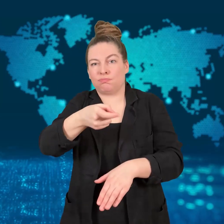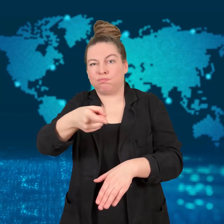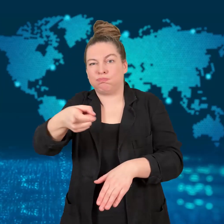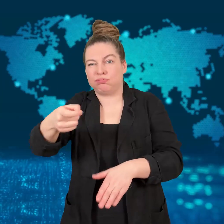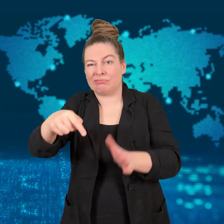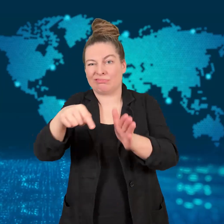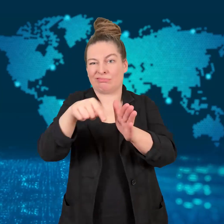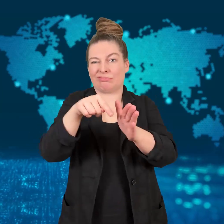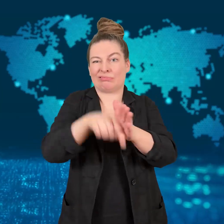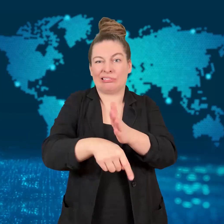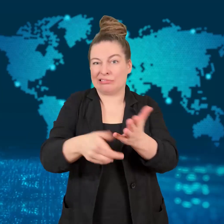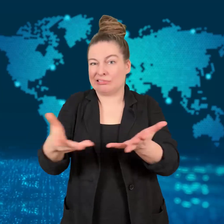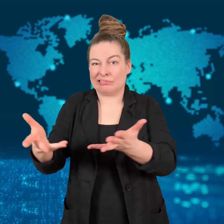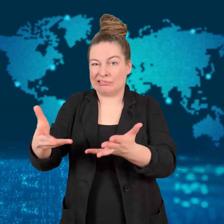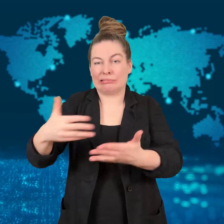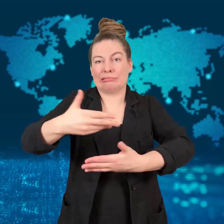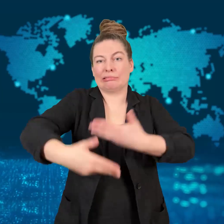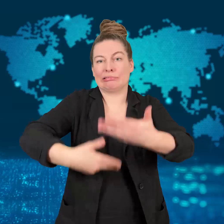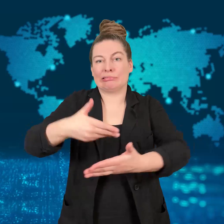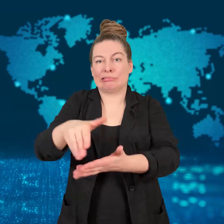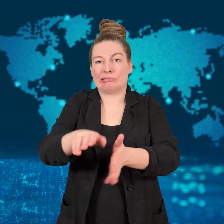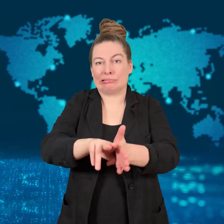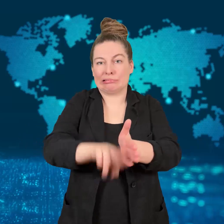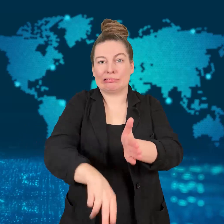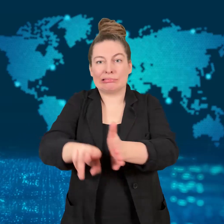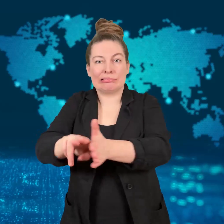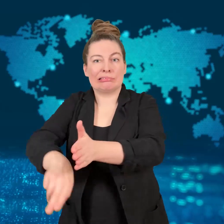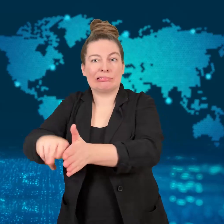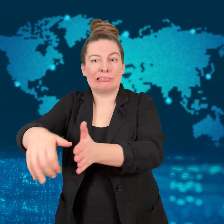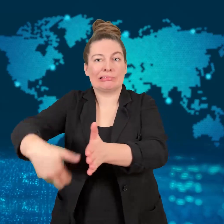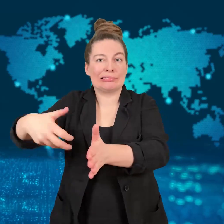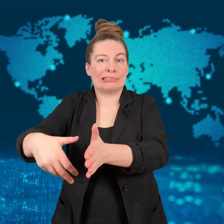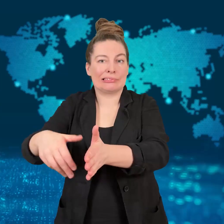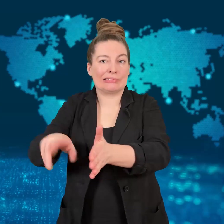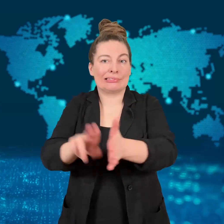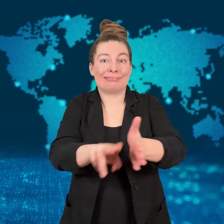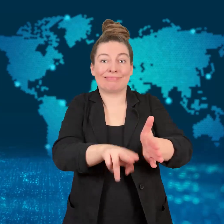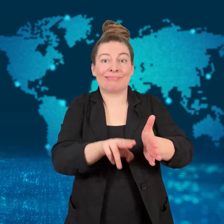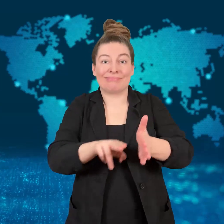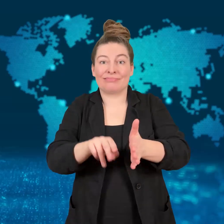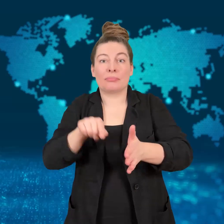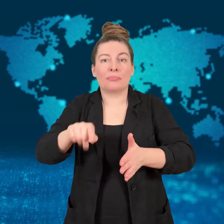It appears that some of the victims